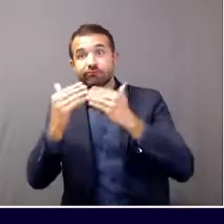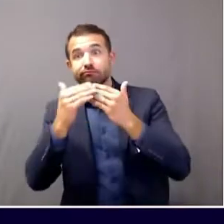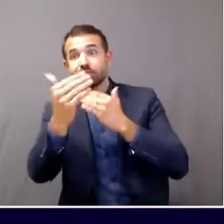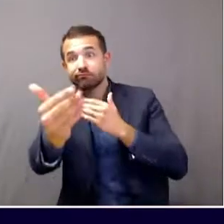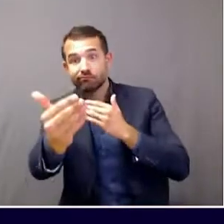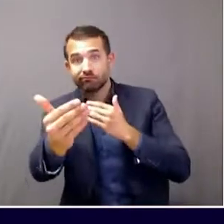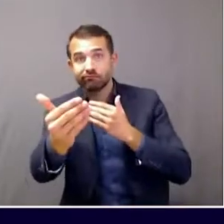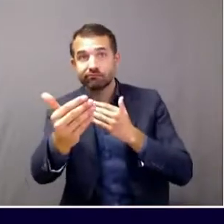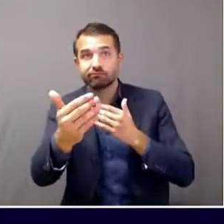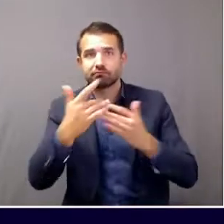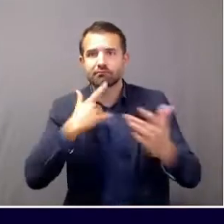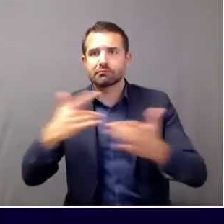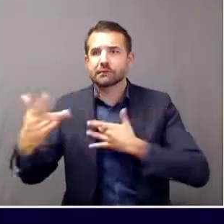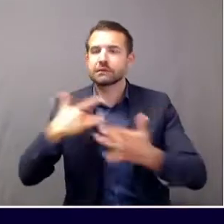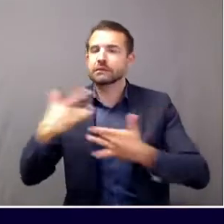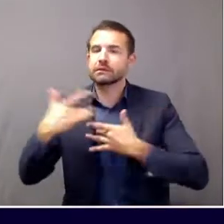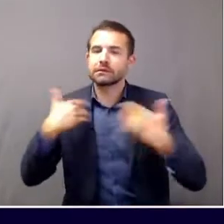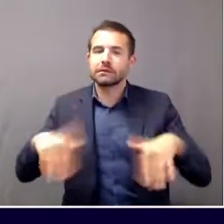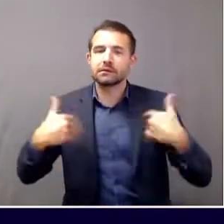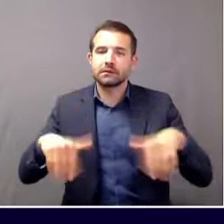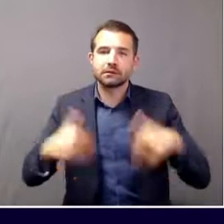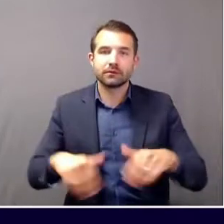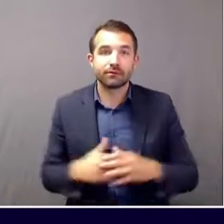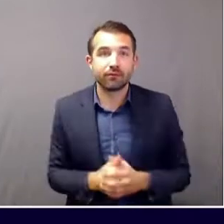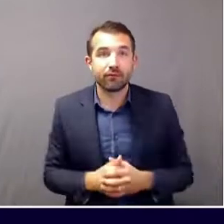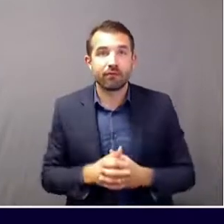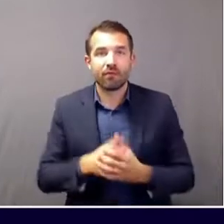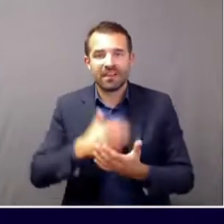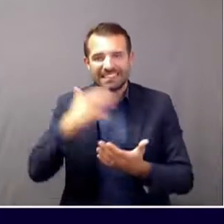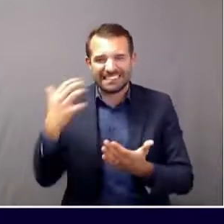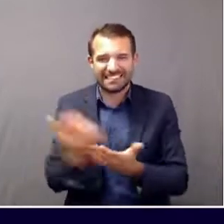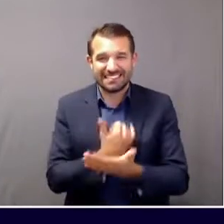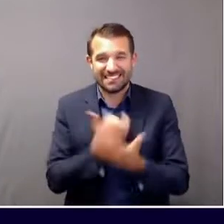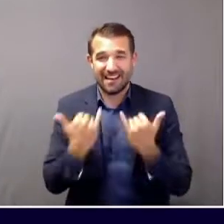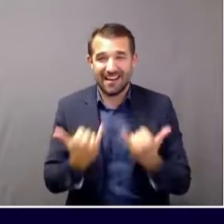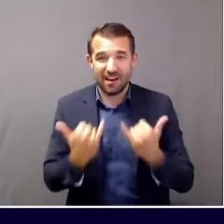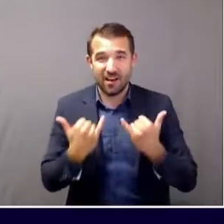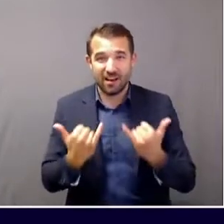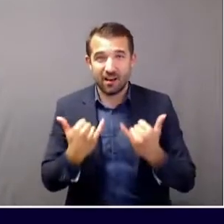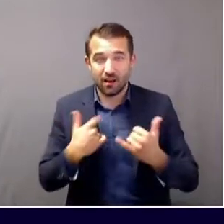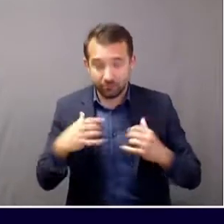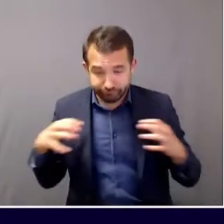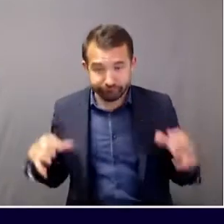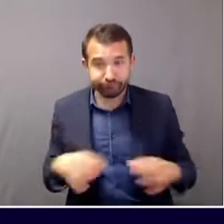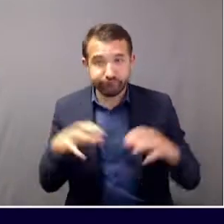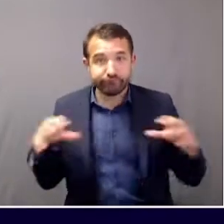all have the where with all here